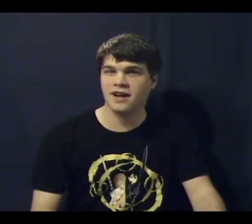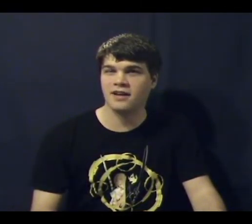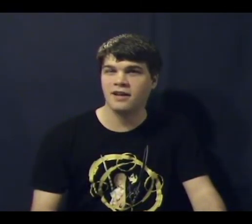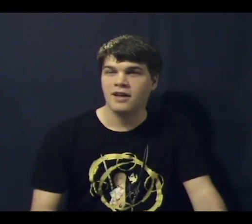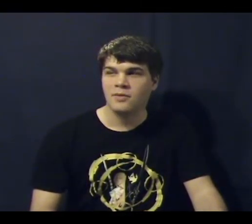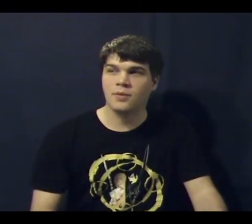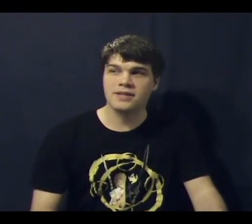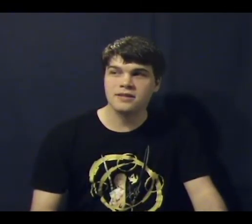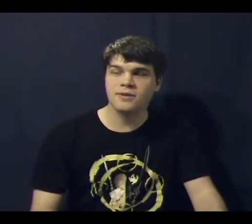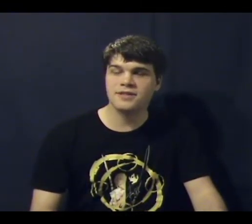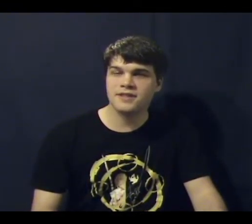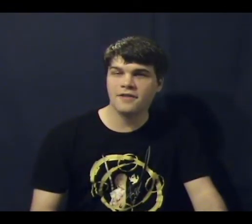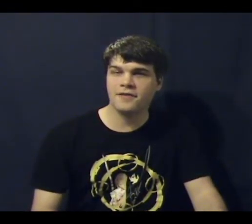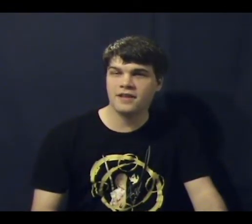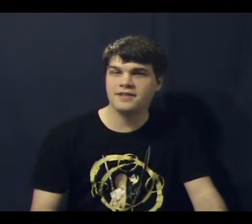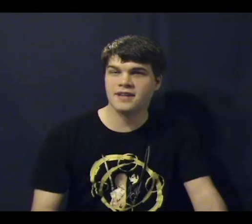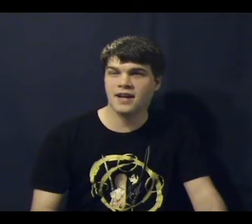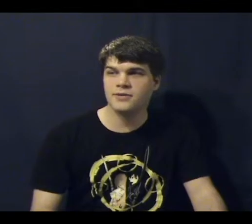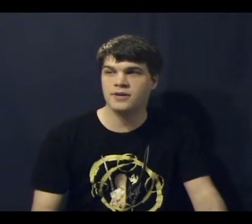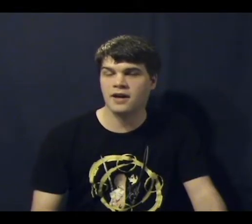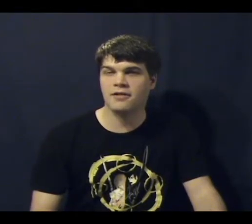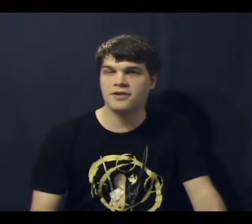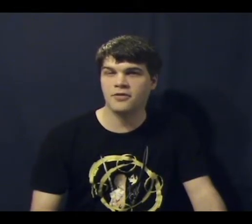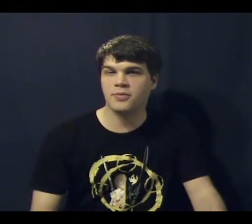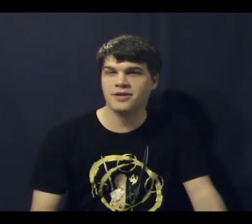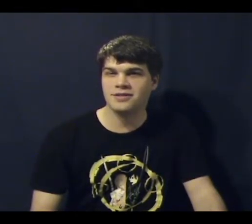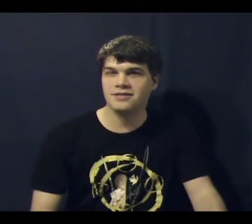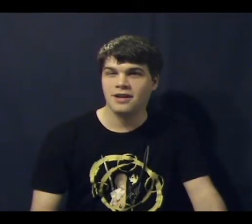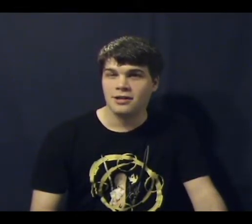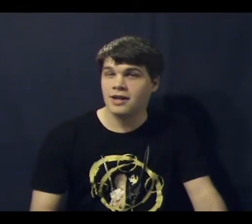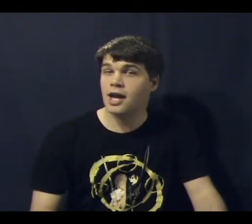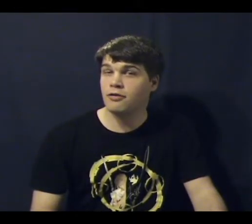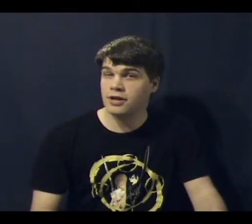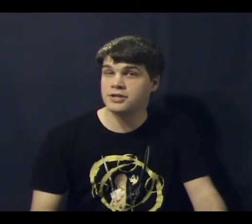but when someone's deaf and they sign to another deaf person, they can reach